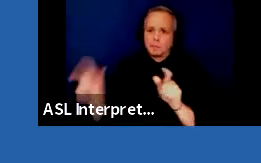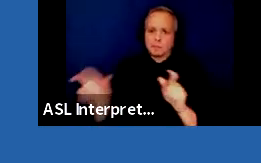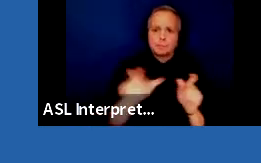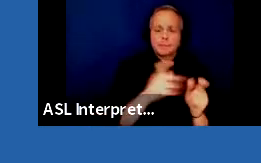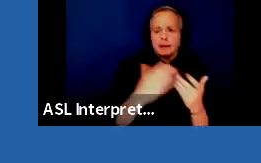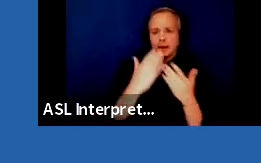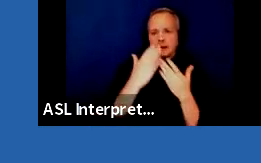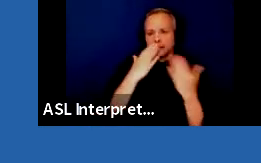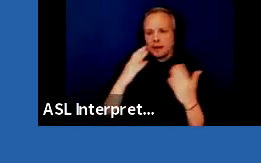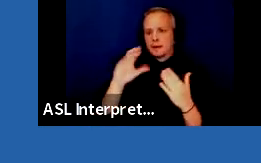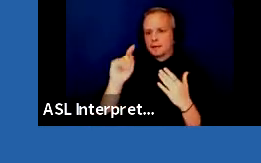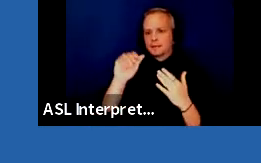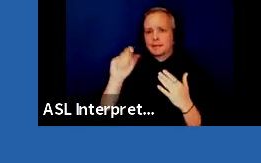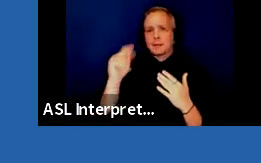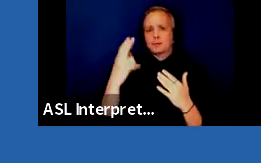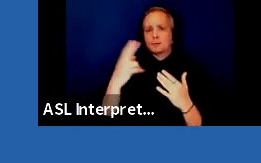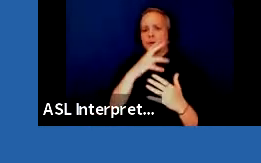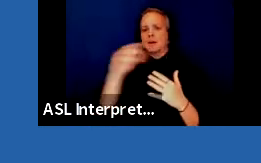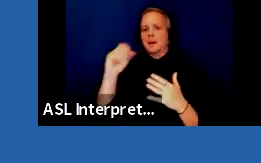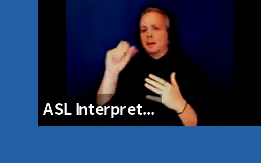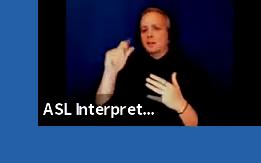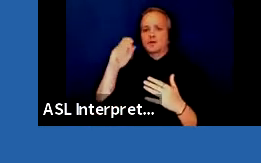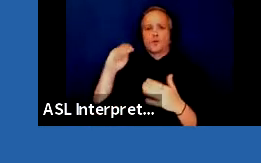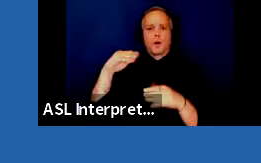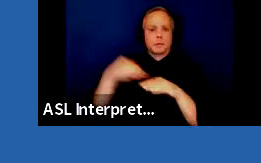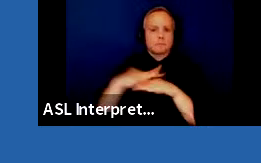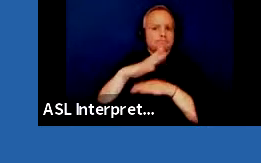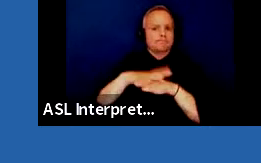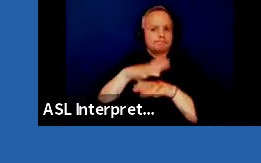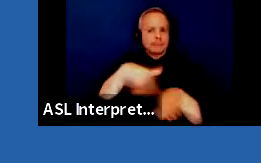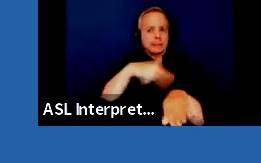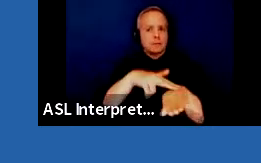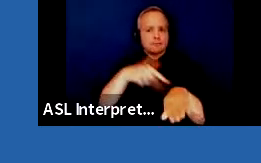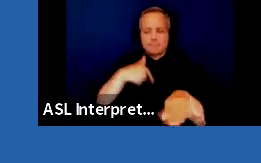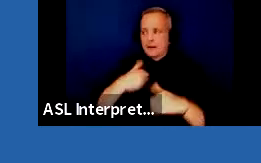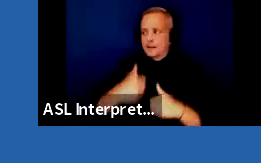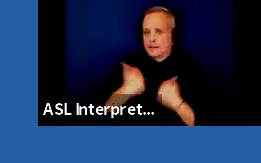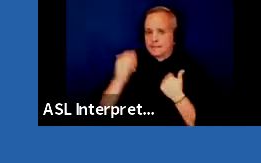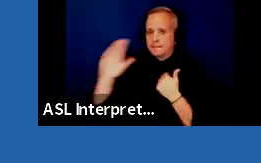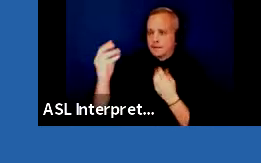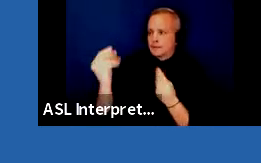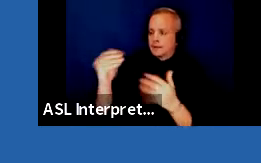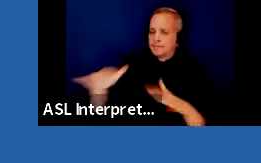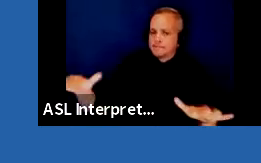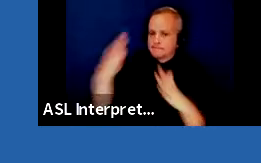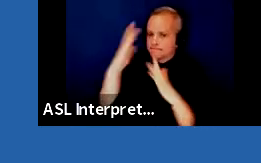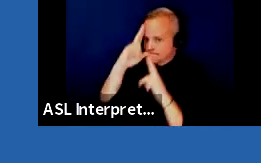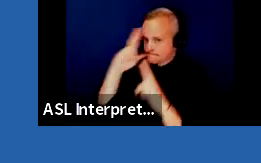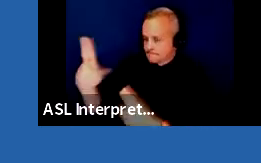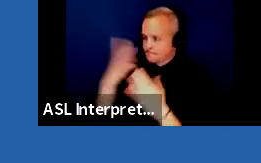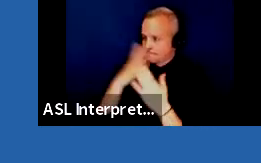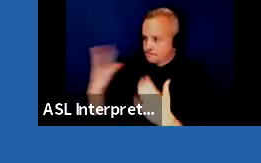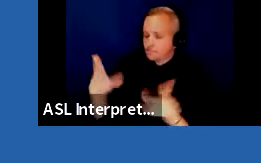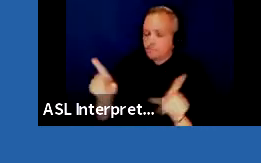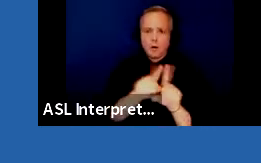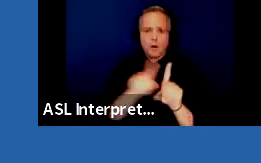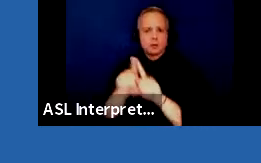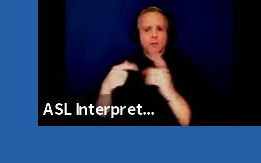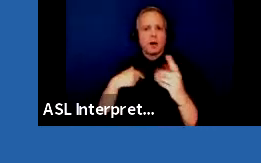SQUAMISH NATION WHOSE TERRITORY I RESIDE ON. I WOULD ALSO JUST WANT TO REMIND YOU TO PLEASE TYPE YOUR